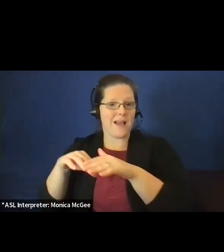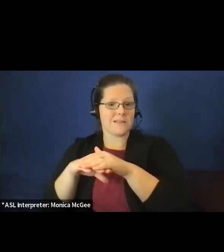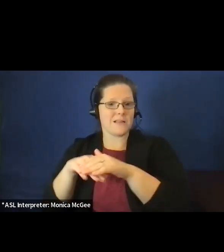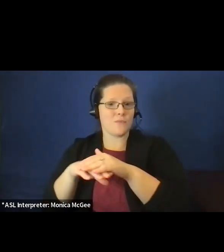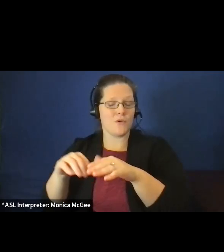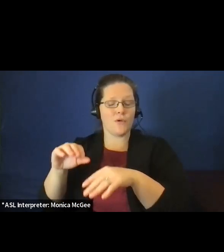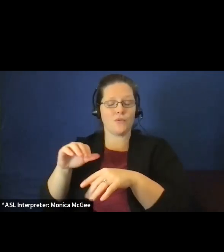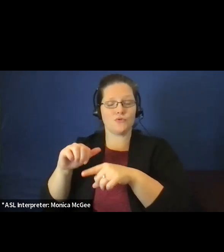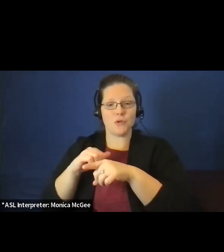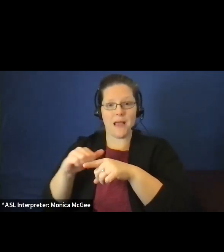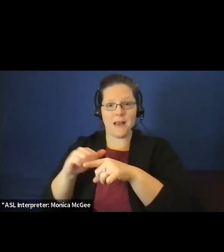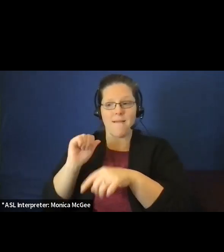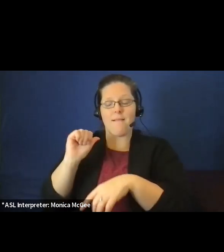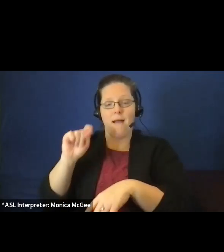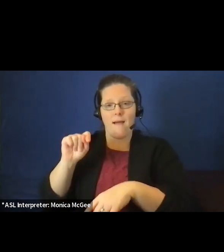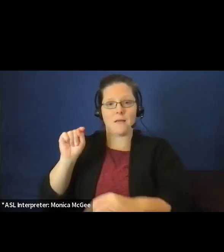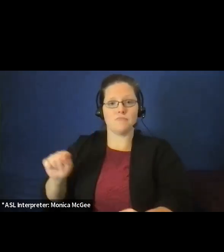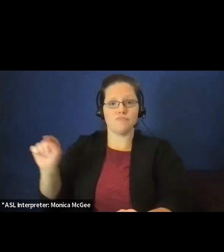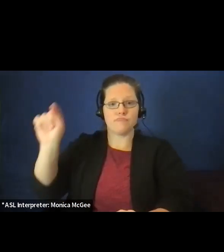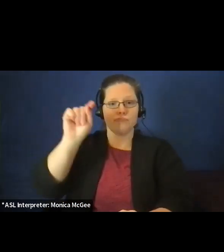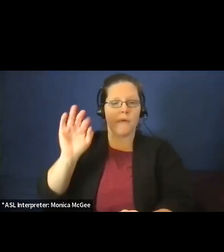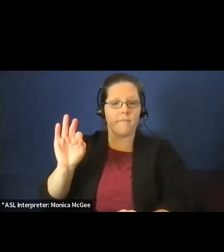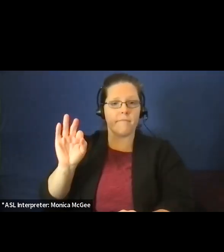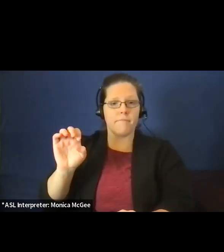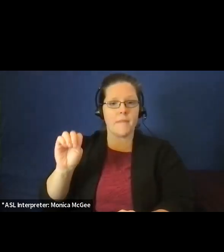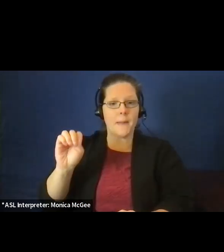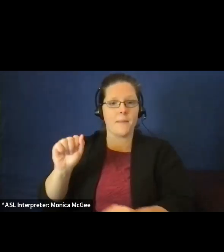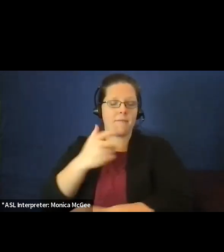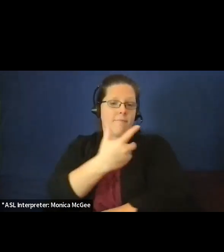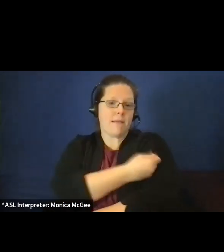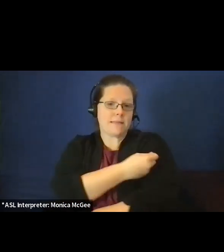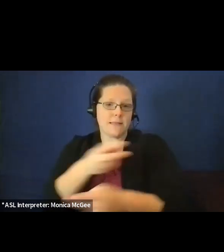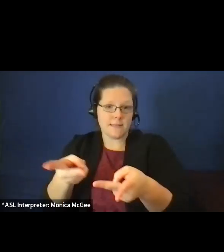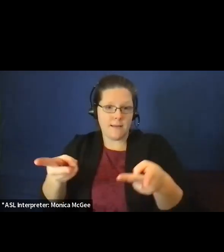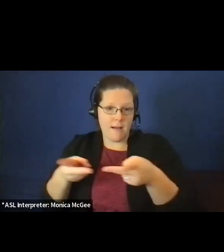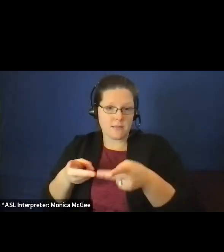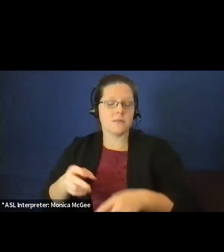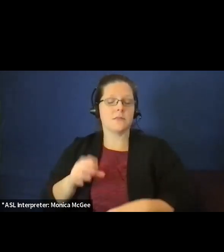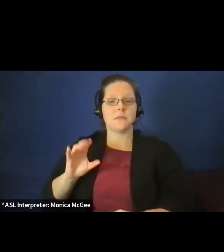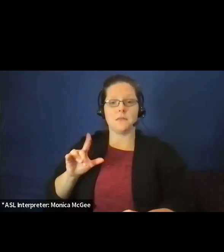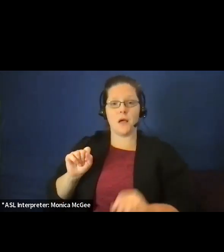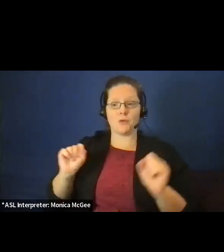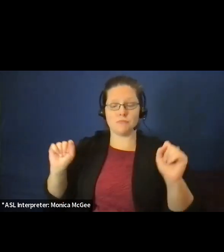health throughout the process. We also provided, you know, accessible training